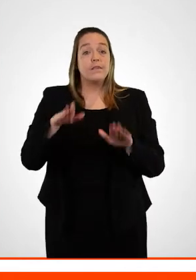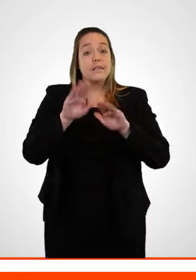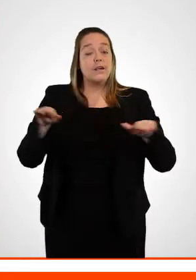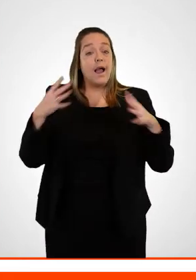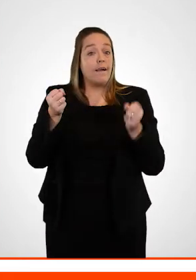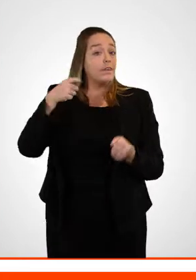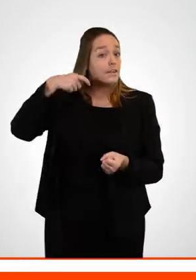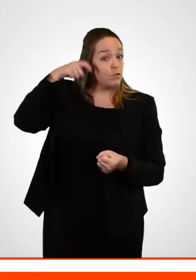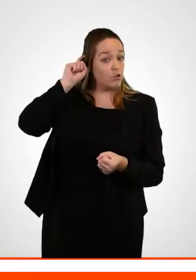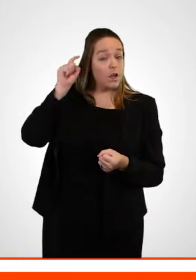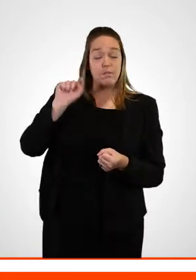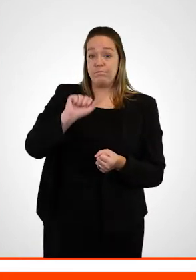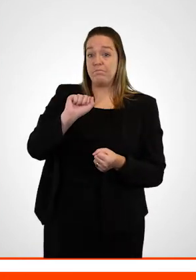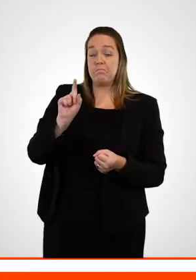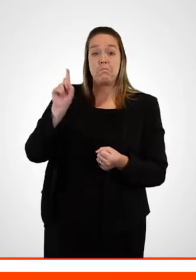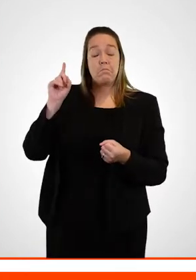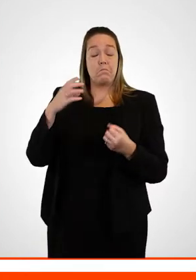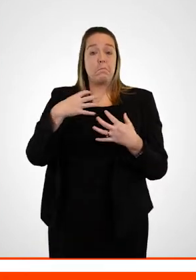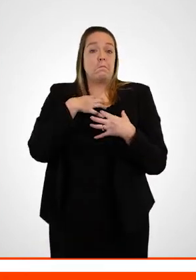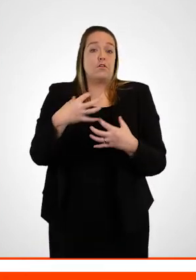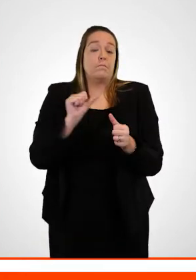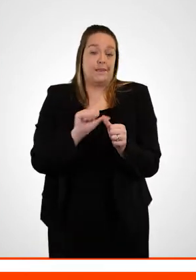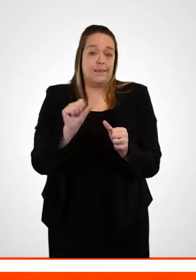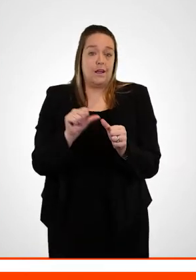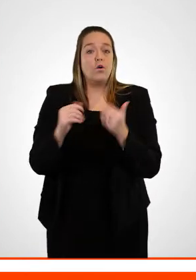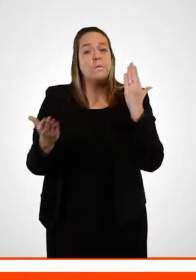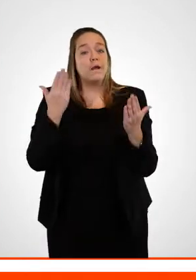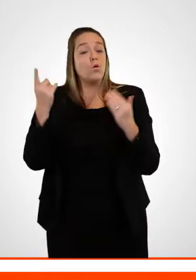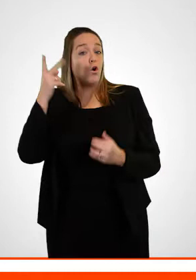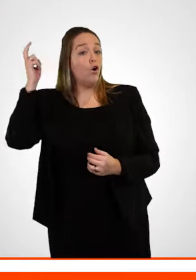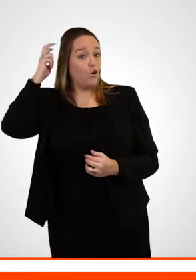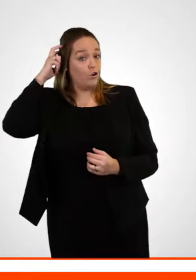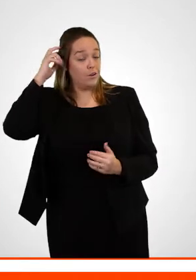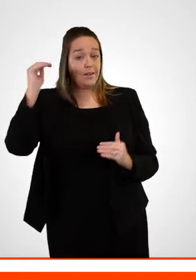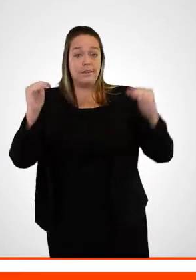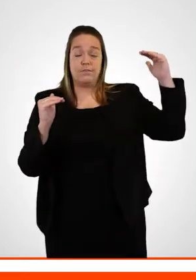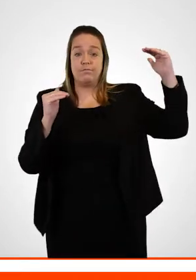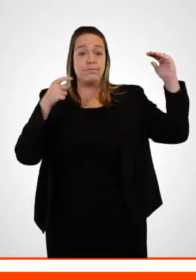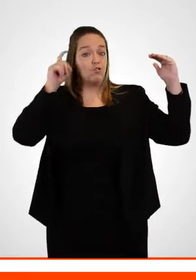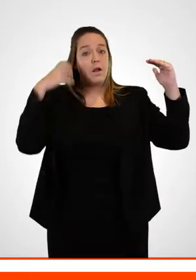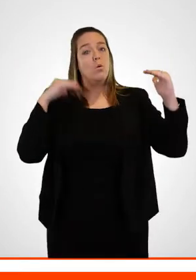the kids with hearing aids came out looking much better here than the kids with cochlear implants.